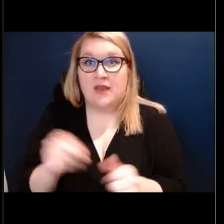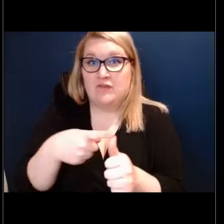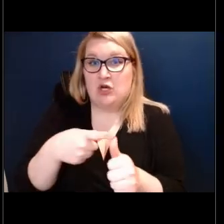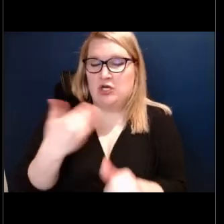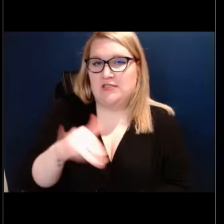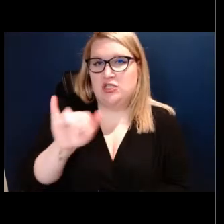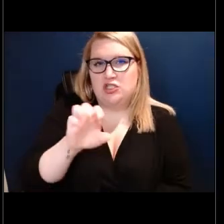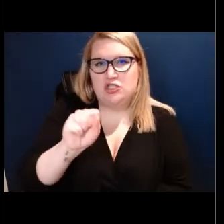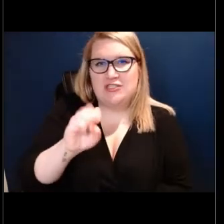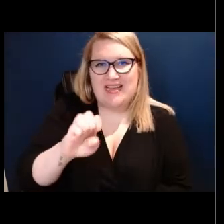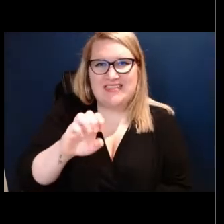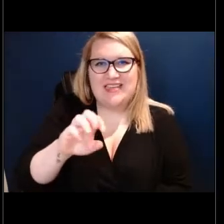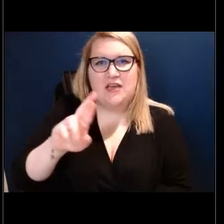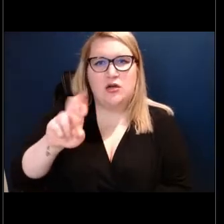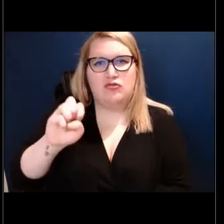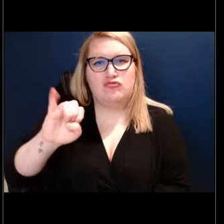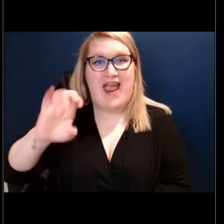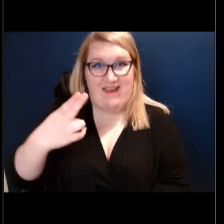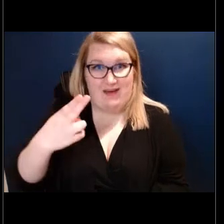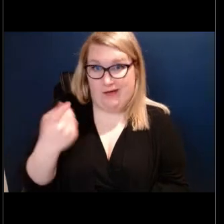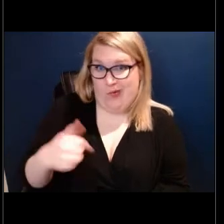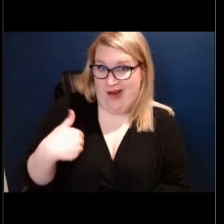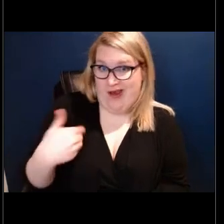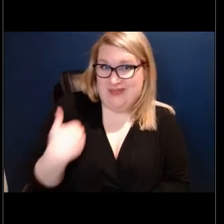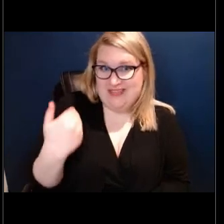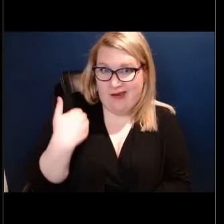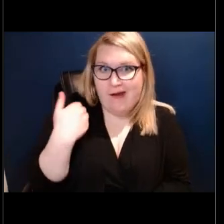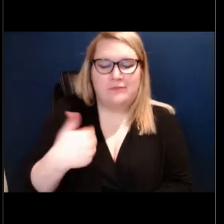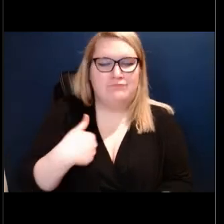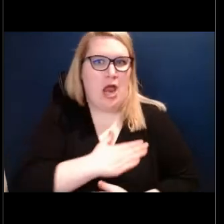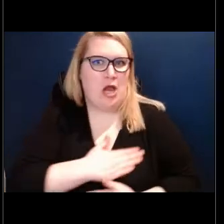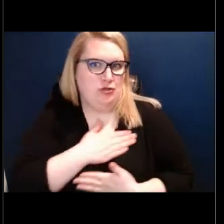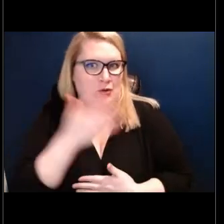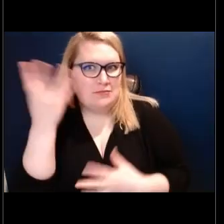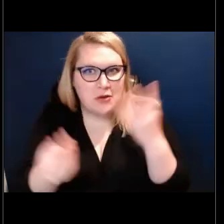And when I was young, I also enjoyed the outdoors,